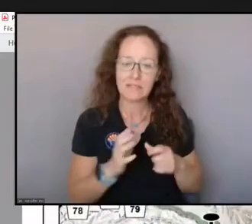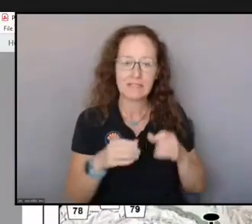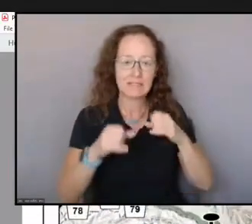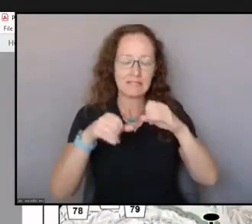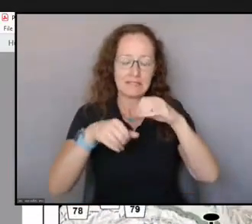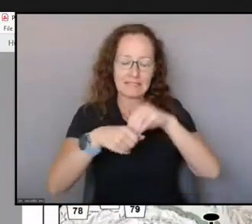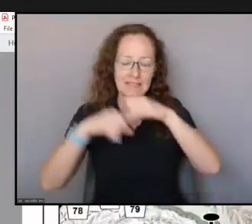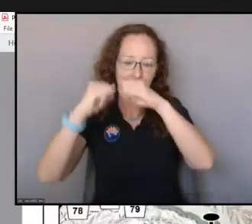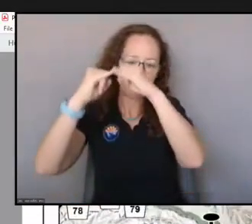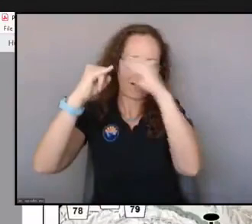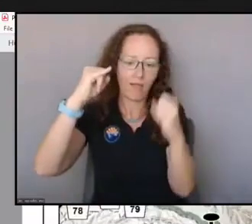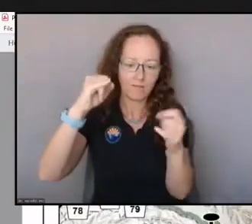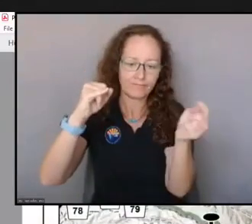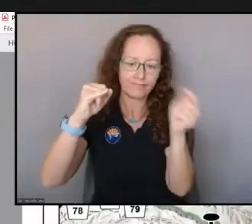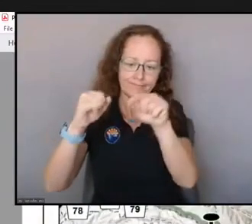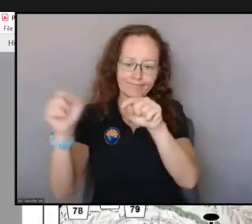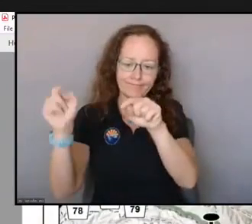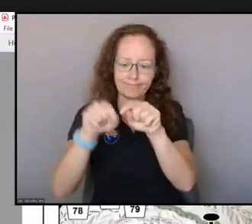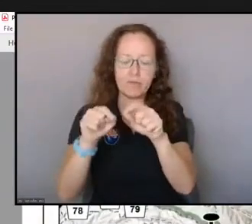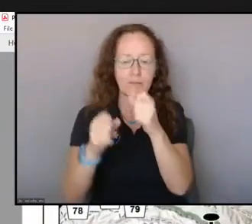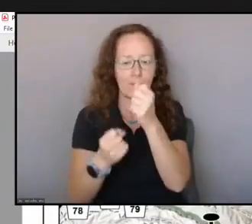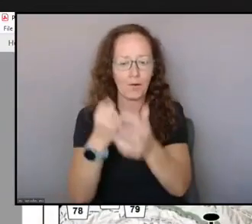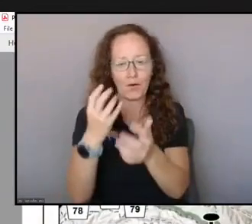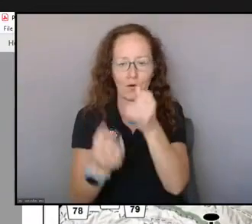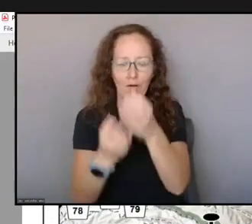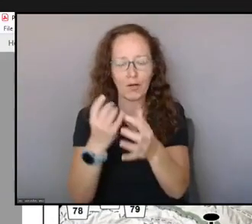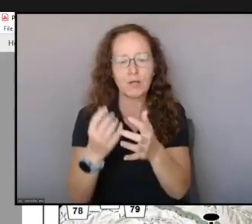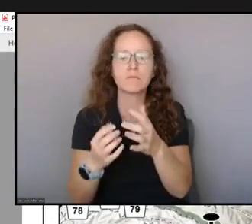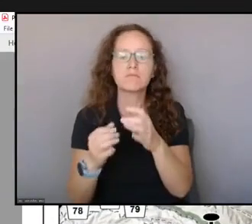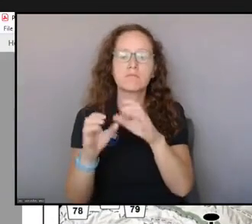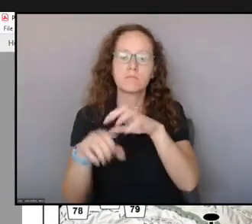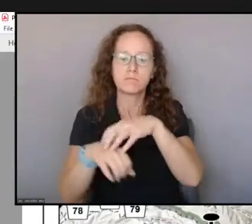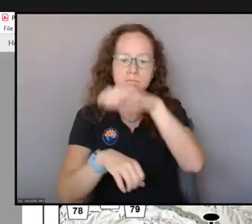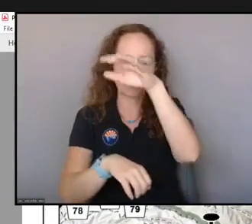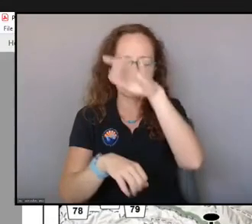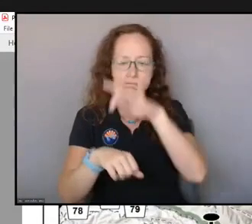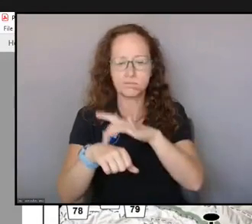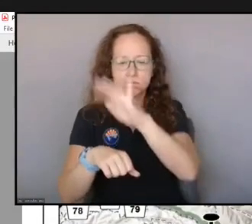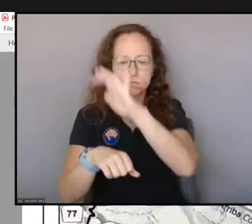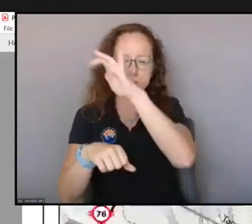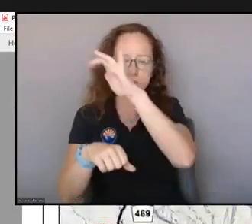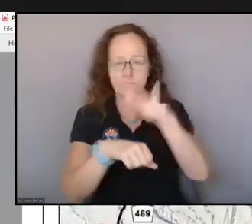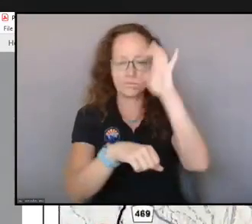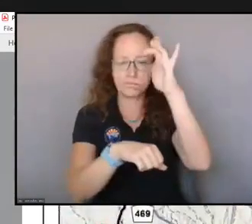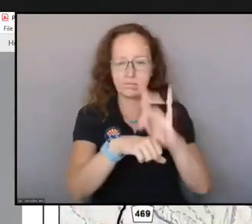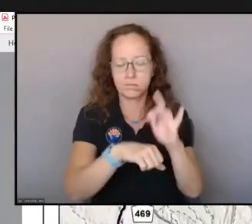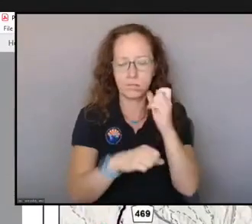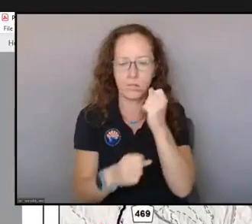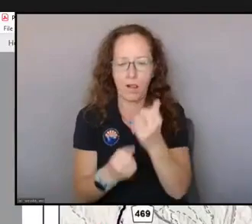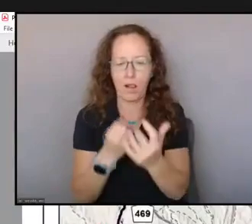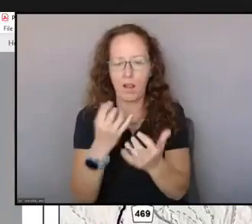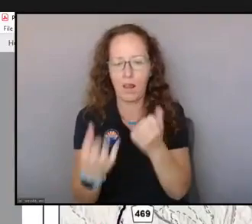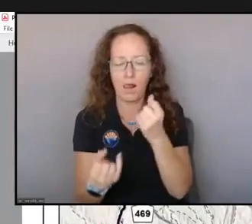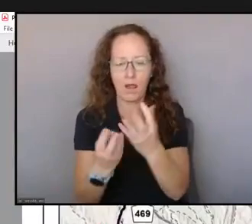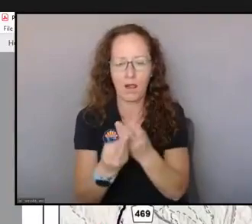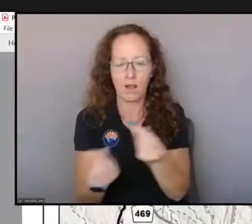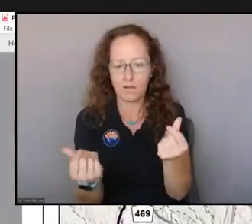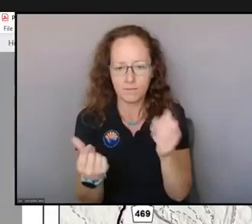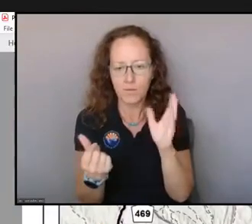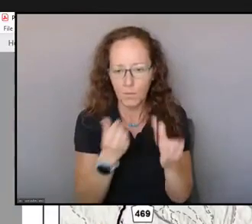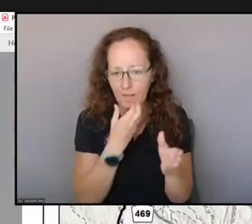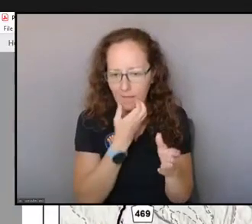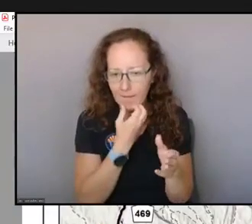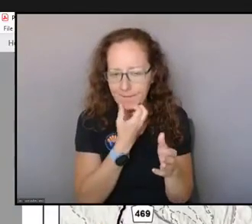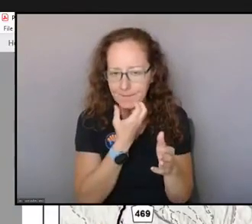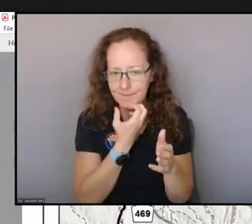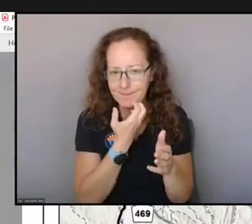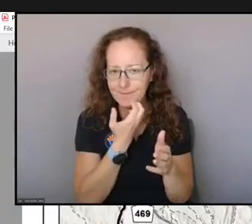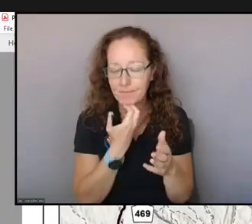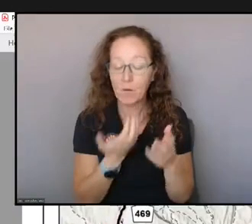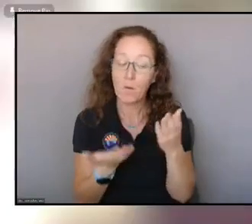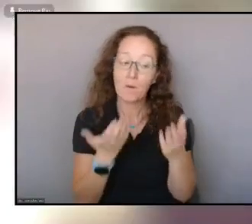YOU'LL SEE SMOKES THROUGHOUT THE FIRE AS THE SPOTS BURN